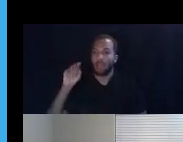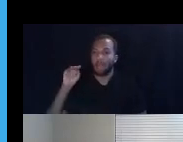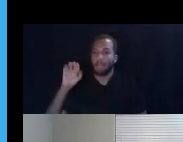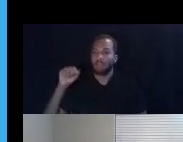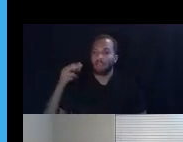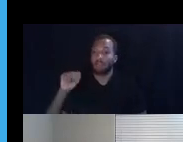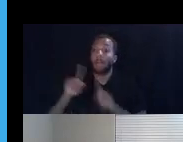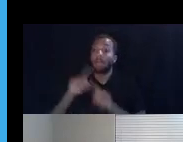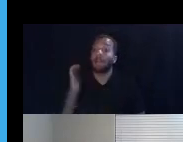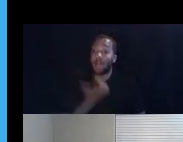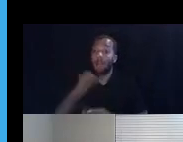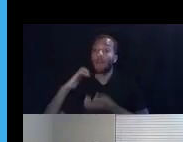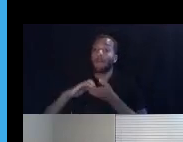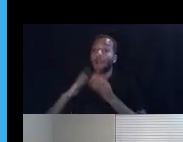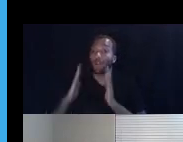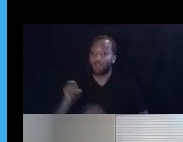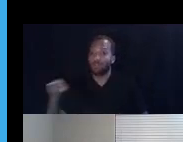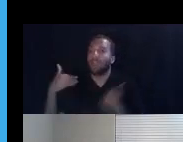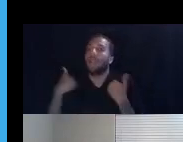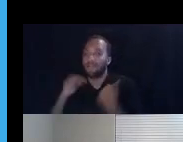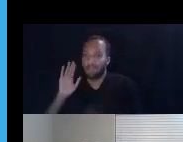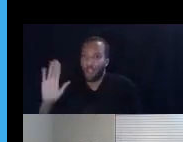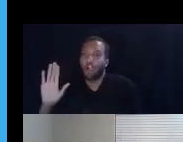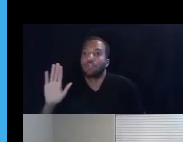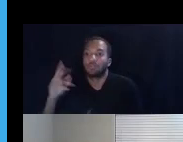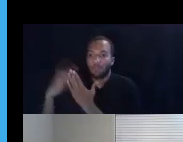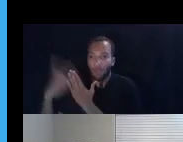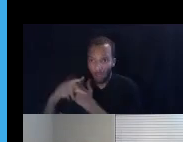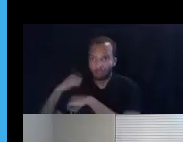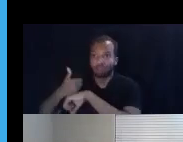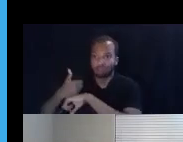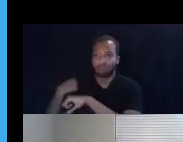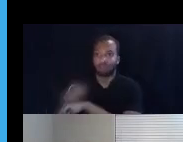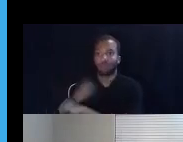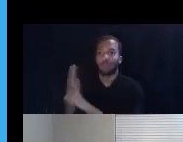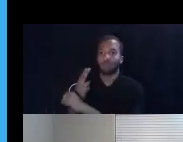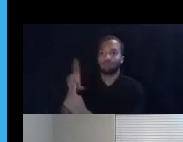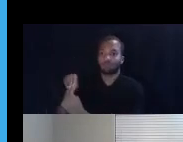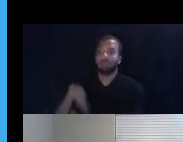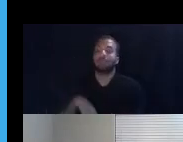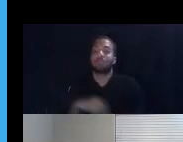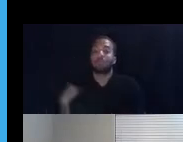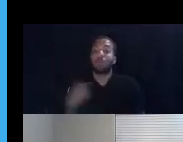community benefit programs and initiatives. In the past, we have funded for example,